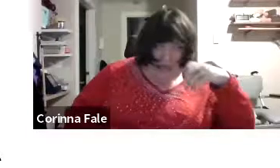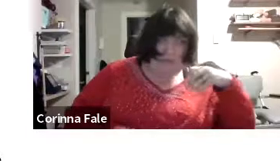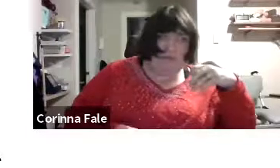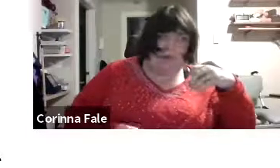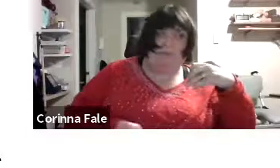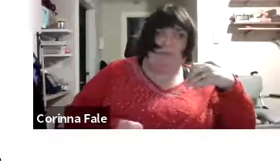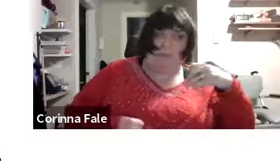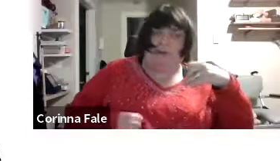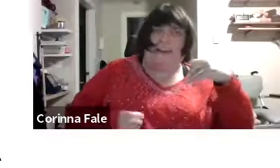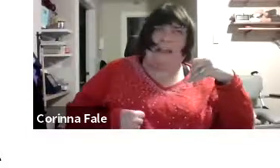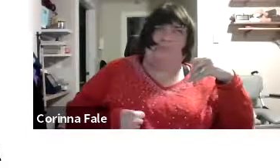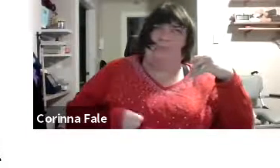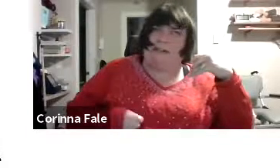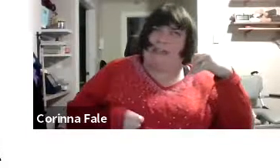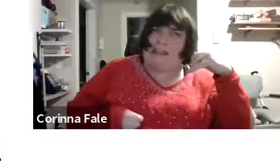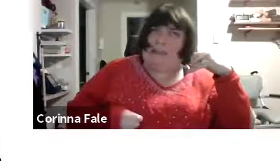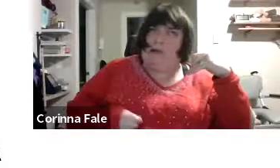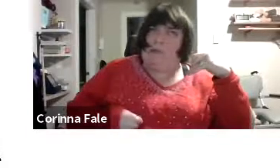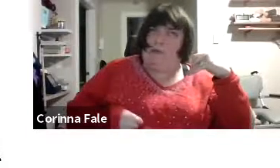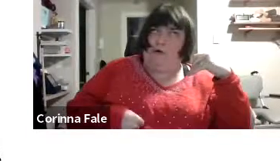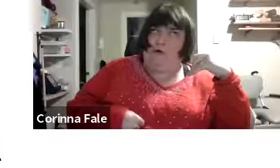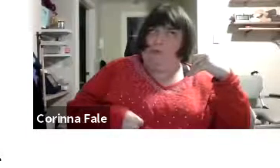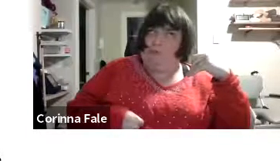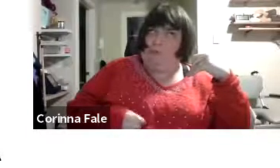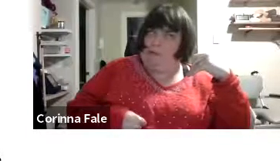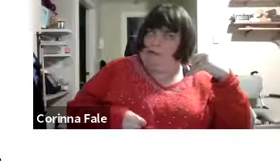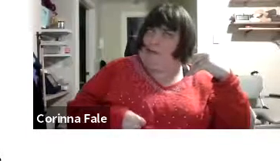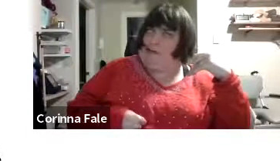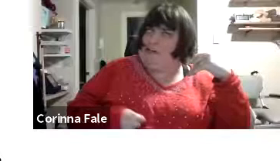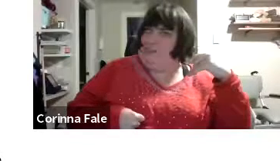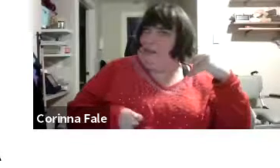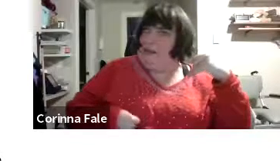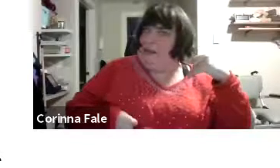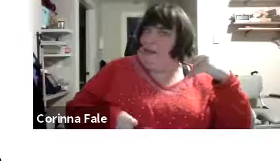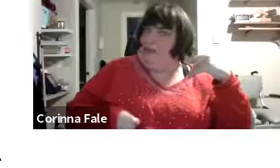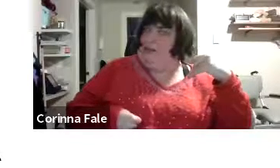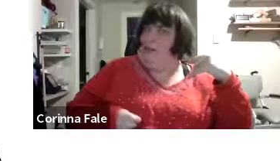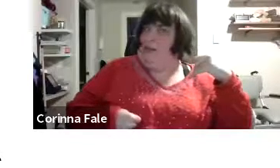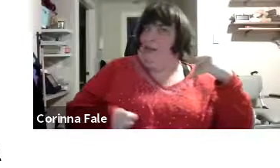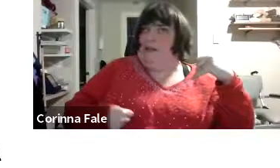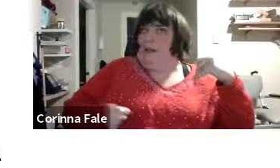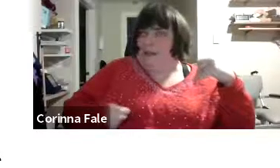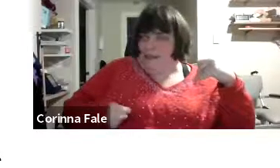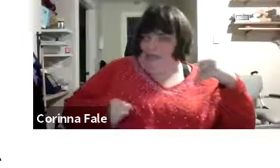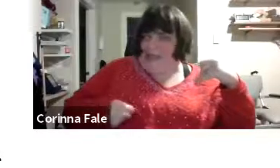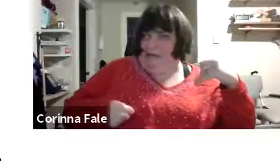Corinna Fale: have some more accountability for providers as well, thank you.